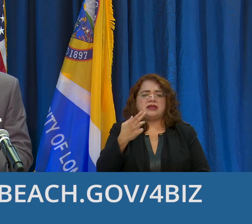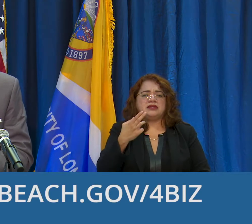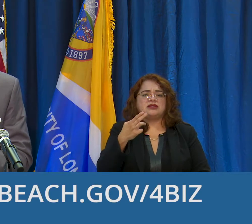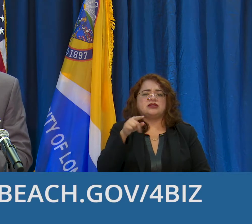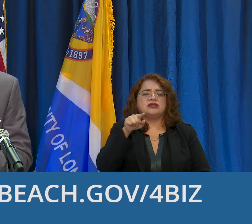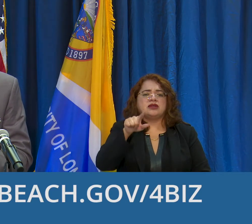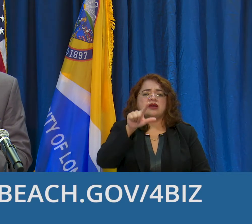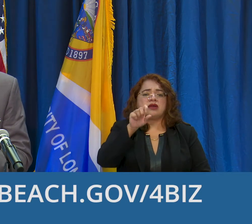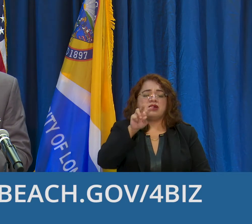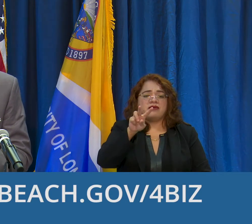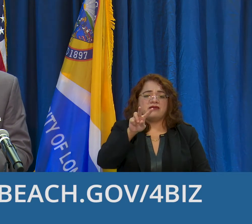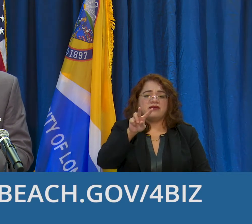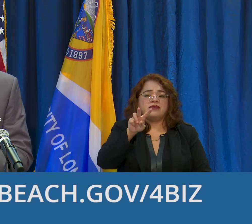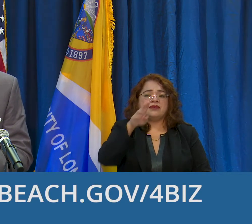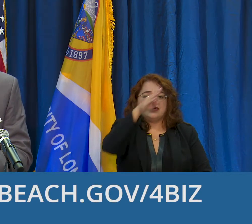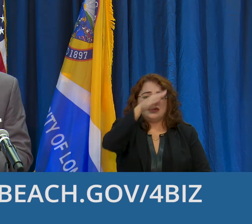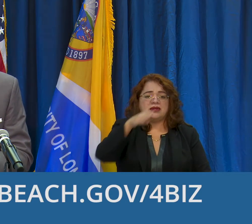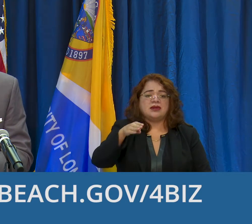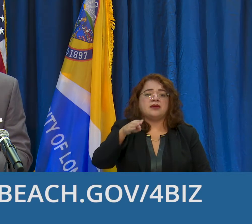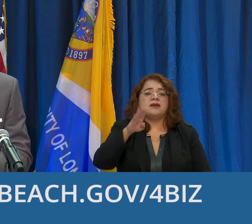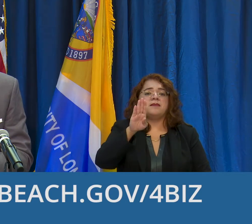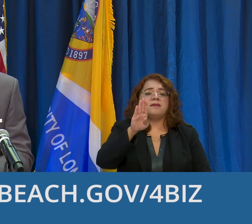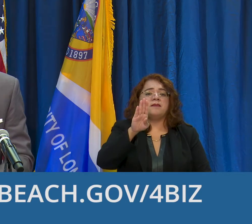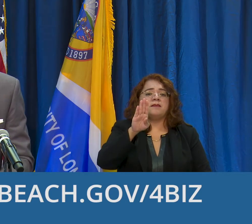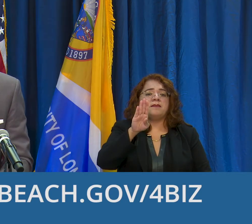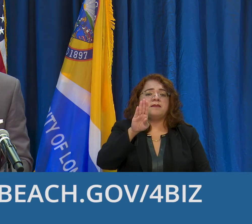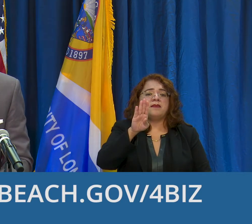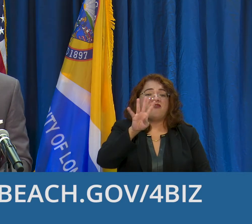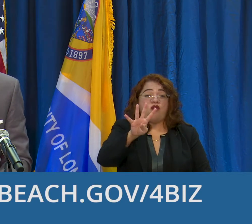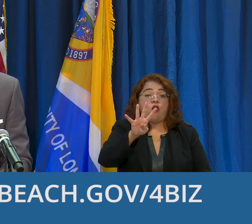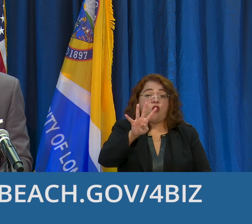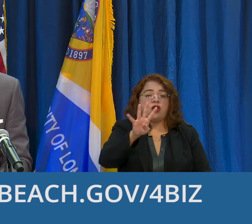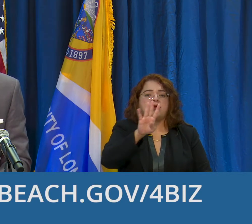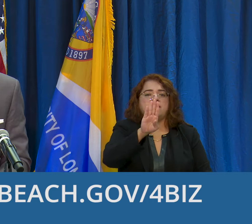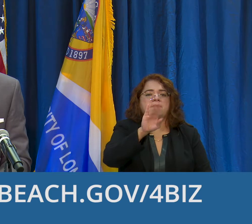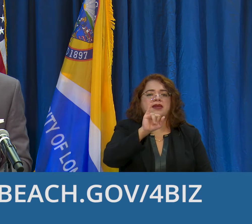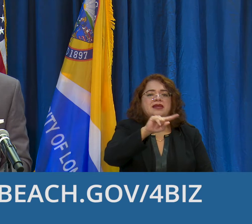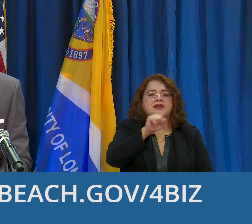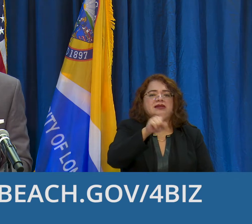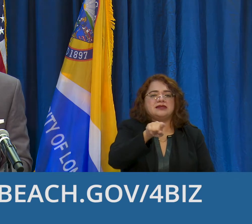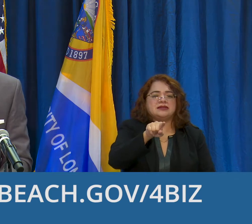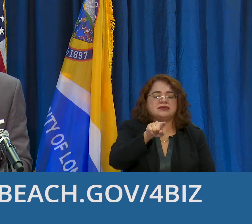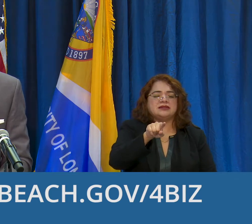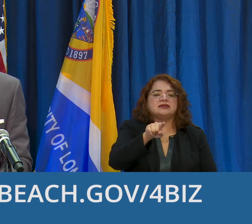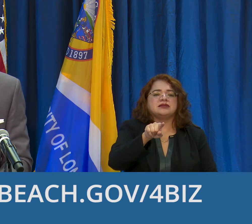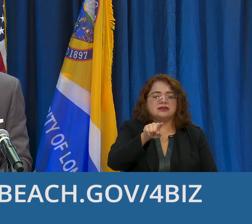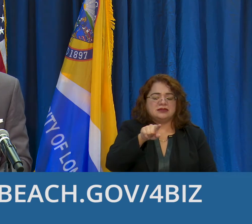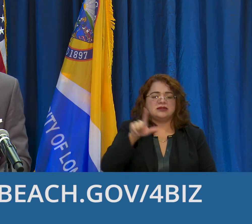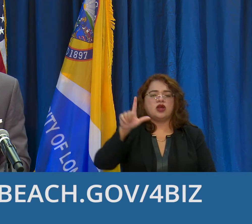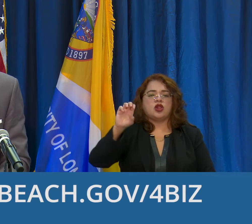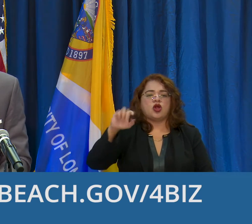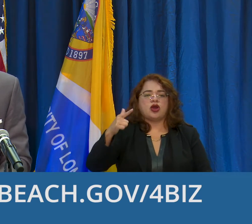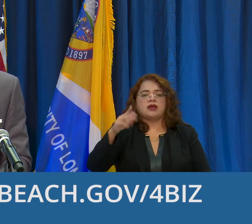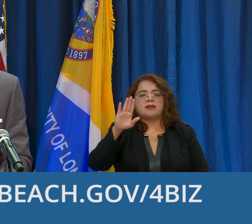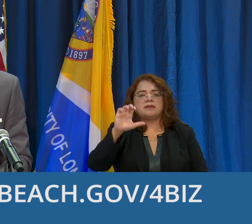www.longbeach.gov/4biz that's the number 4, biz.